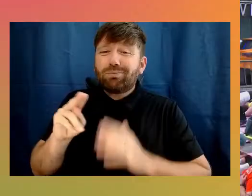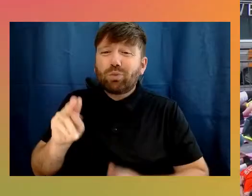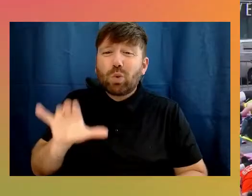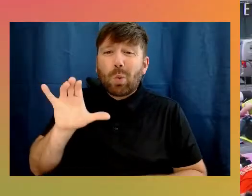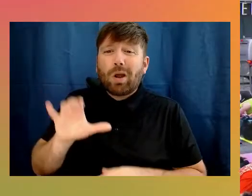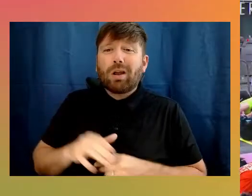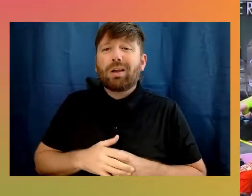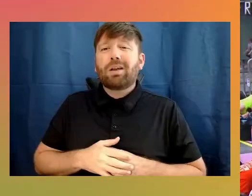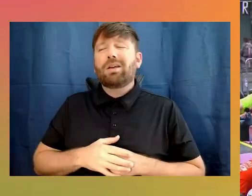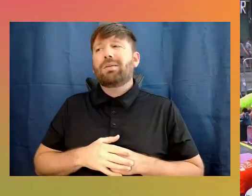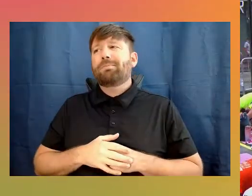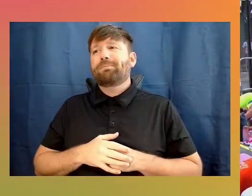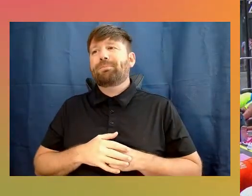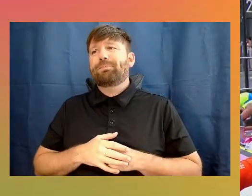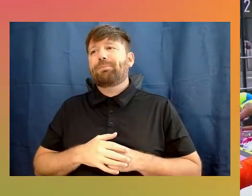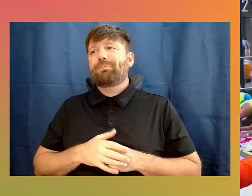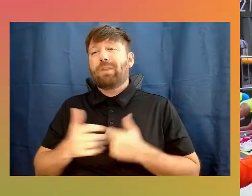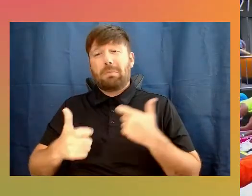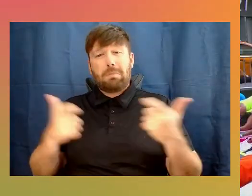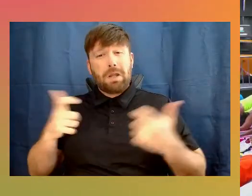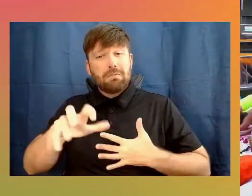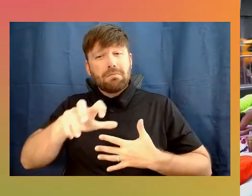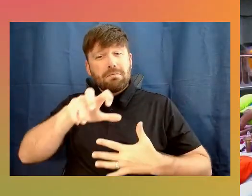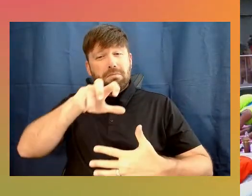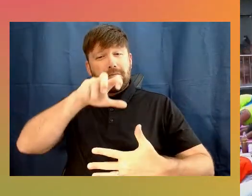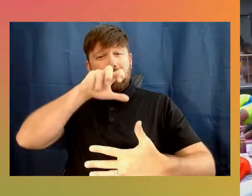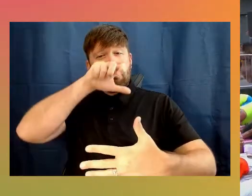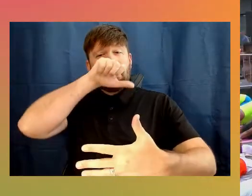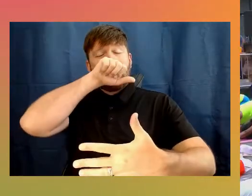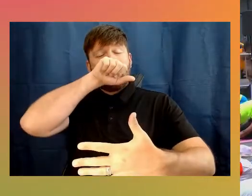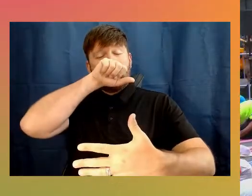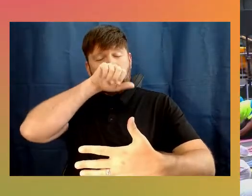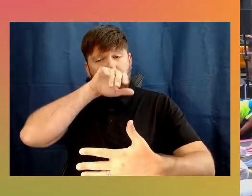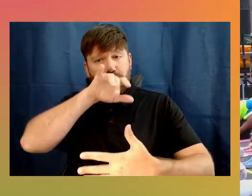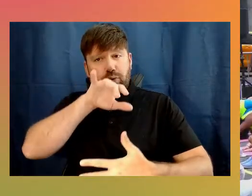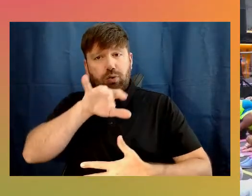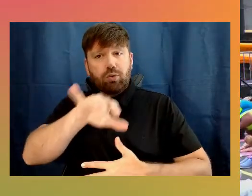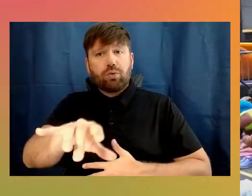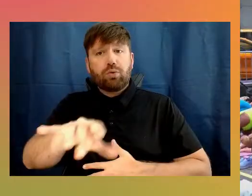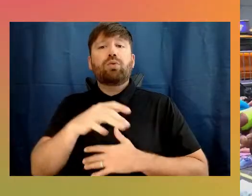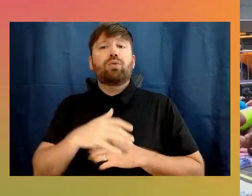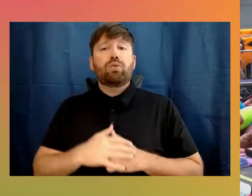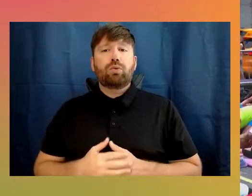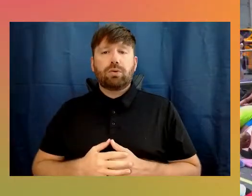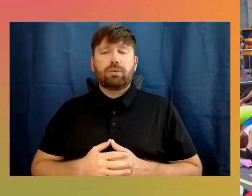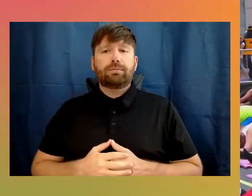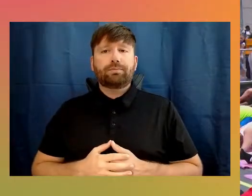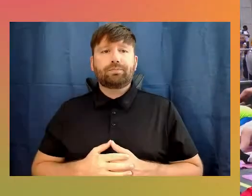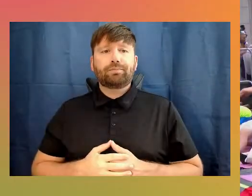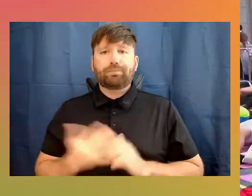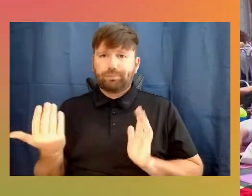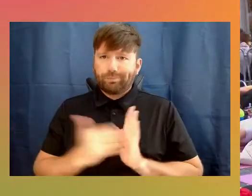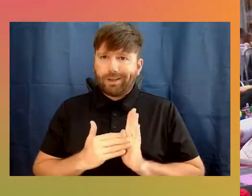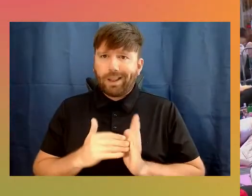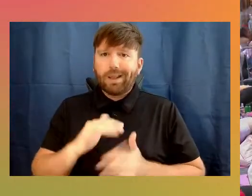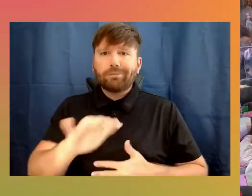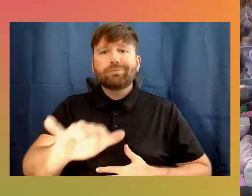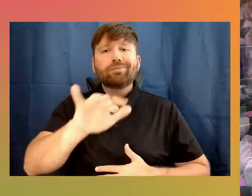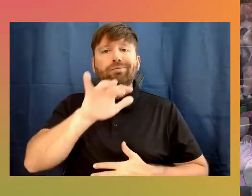THE BEAUTIFUL CITY OF NEW YORK.